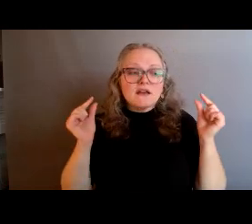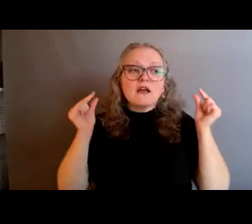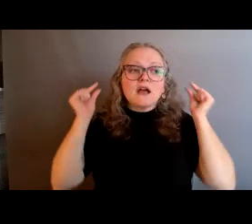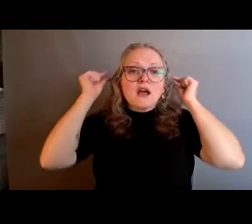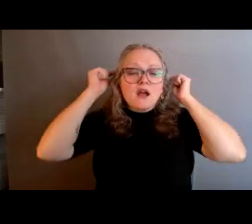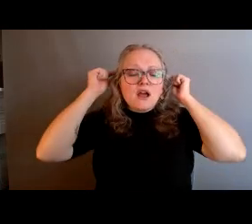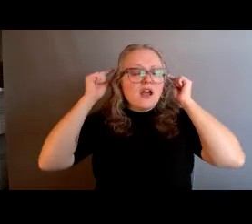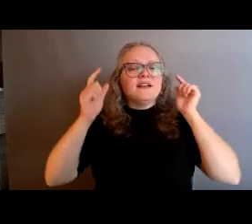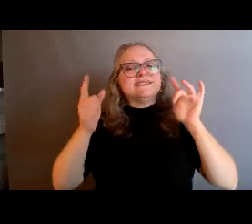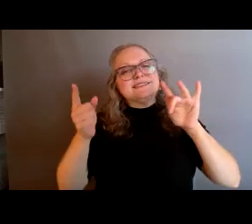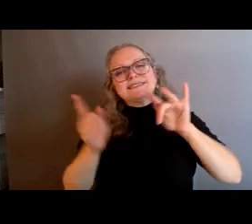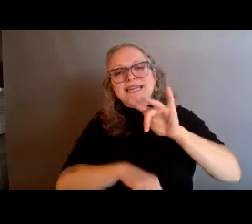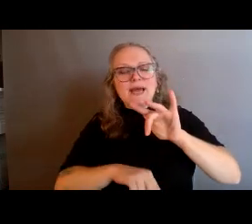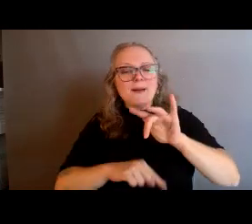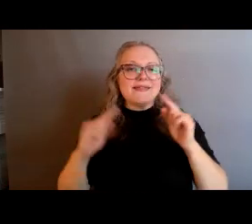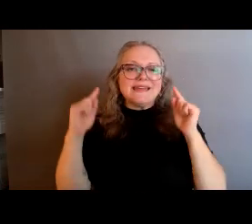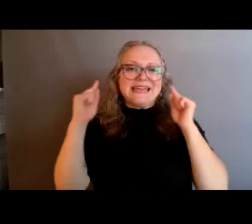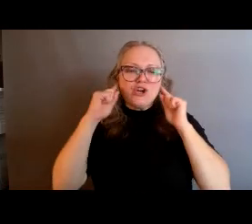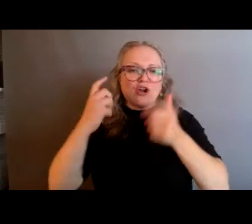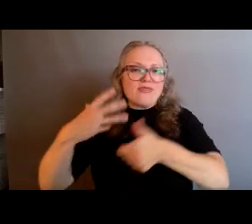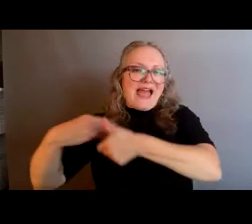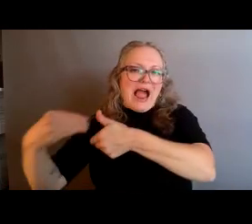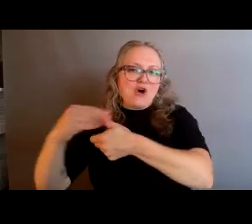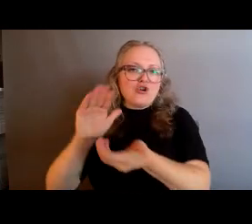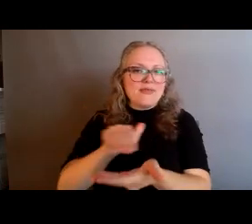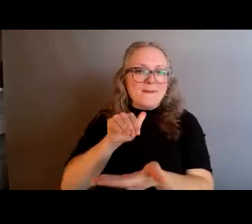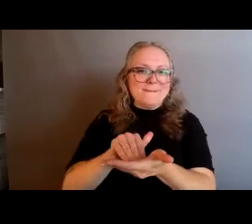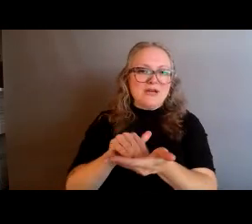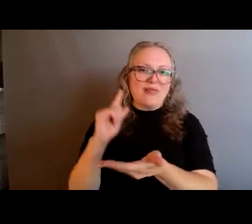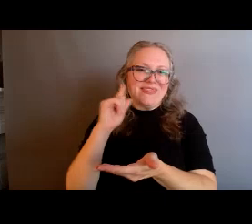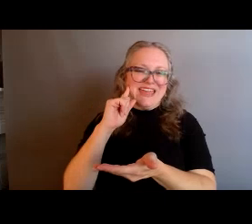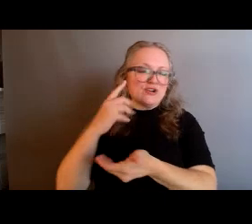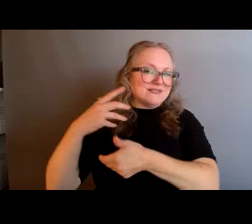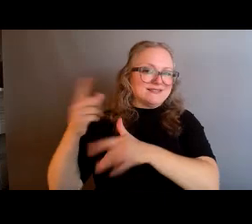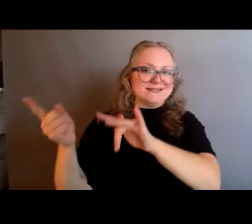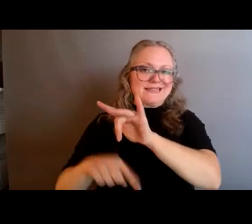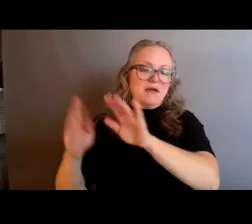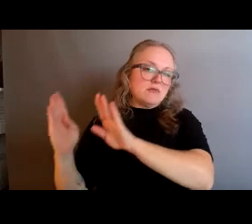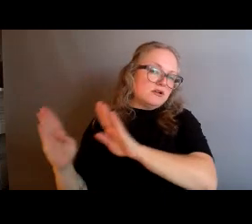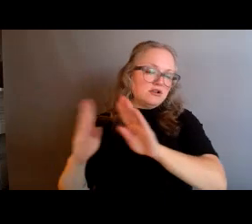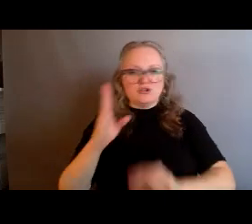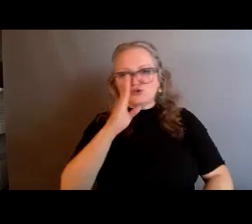the outer ear and that middle ear, and it's going to go straight to the cochlea, that inner ear.